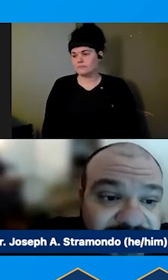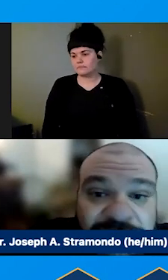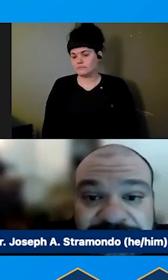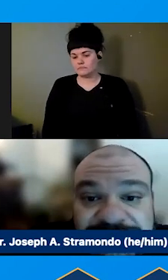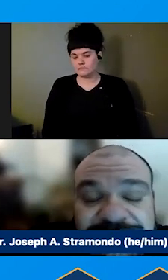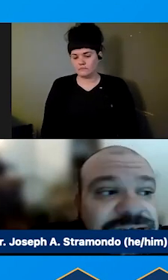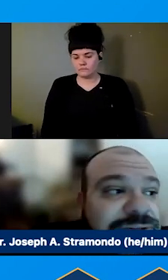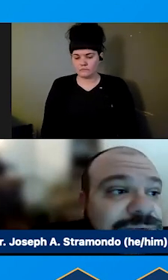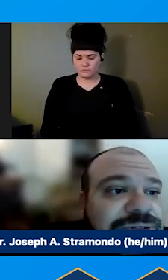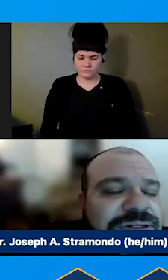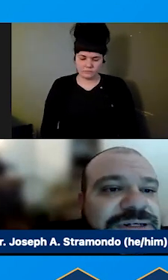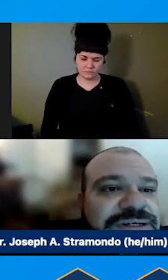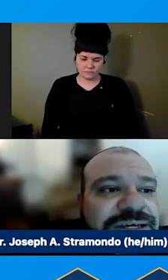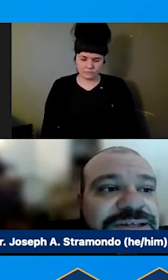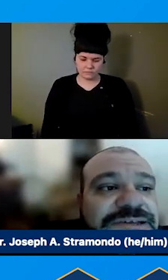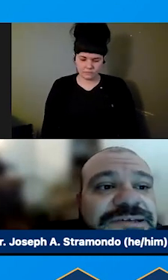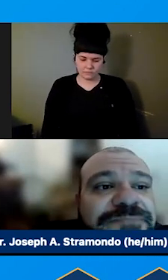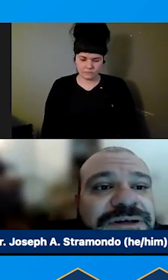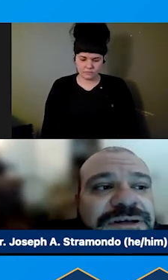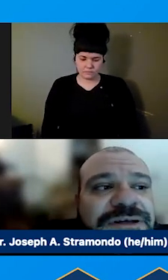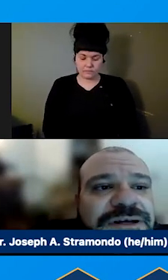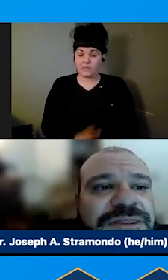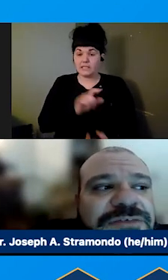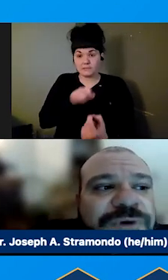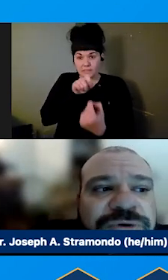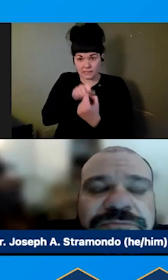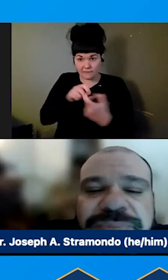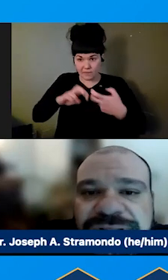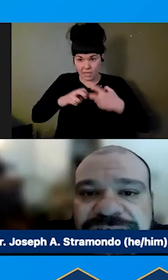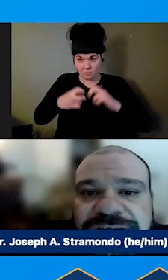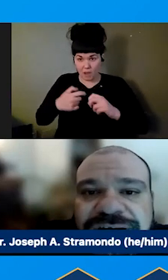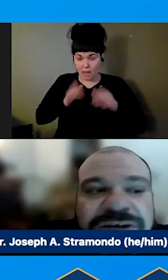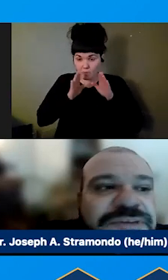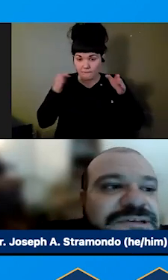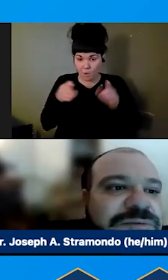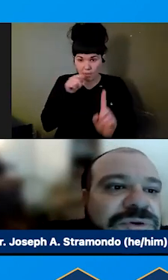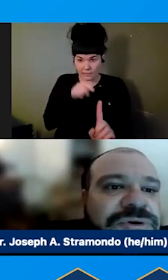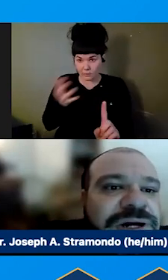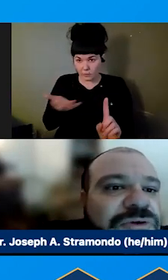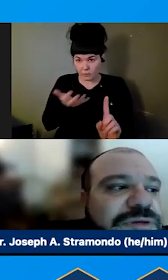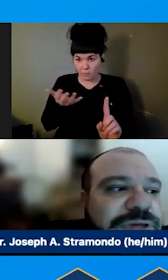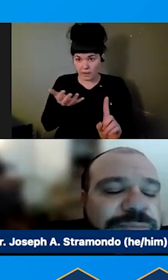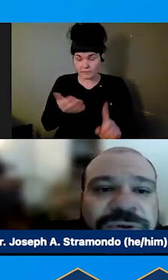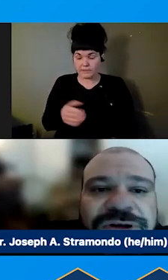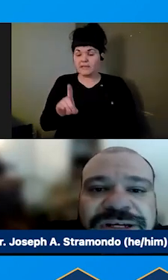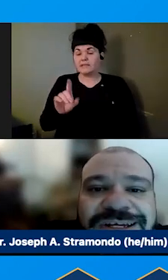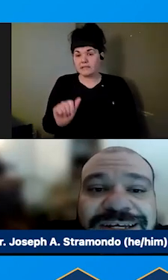try to apply all of this thinking to is the vulnerability of disabled and elderly people